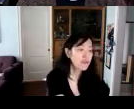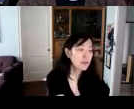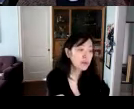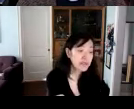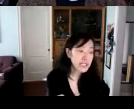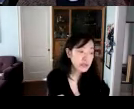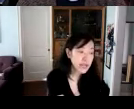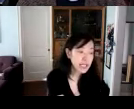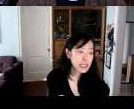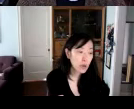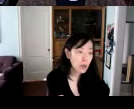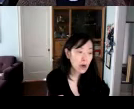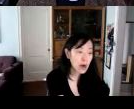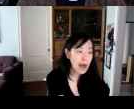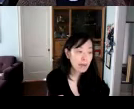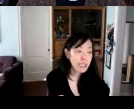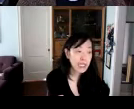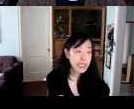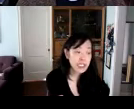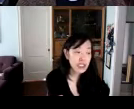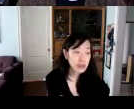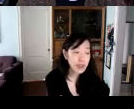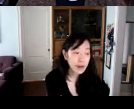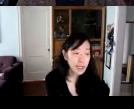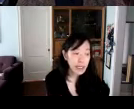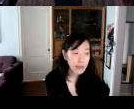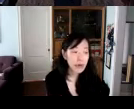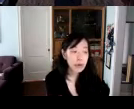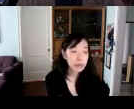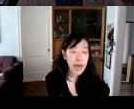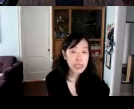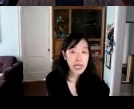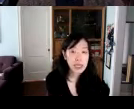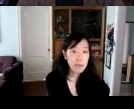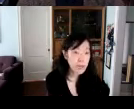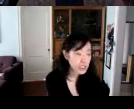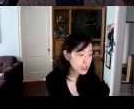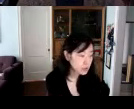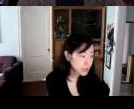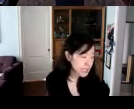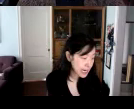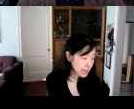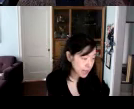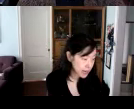from previous grants or needing additional clarity about your project, budget or timeline.